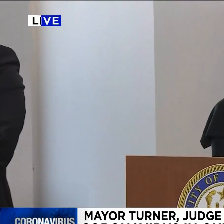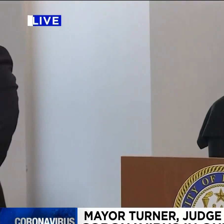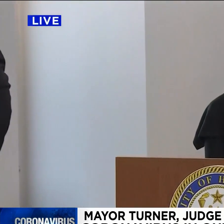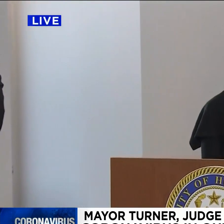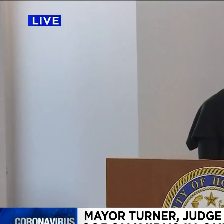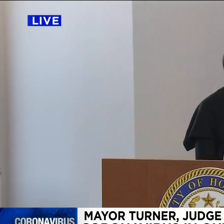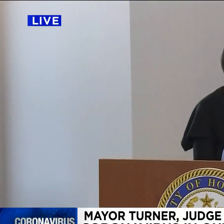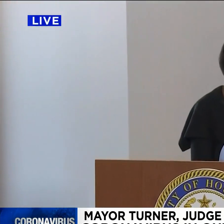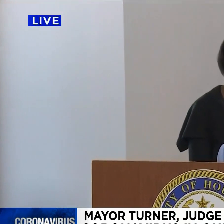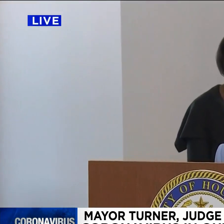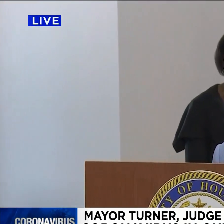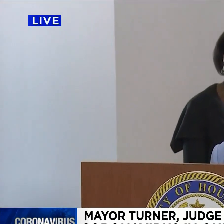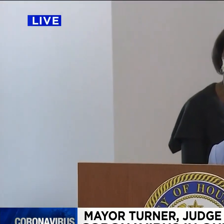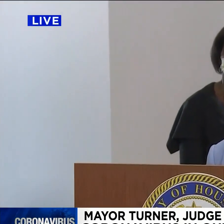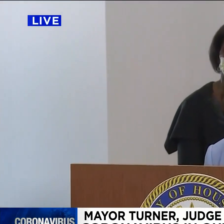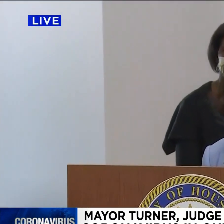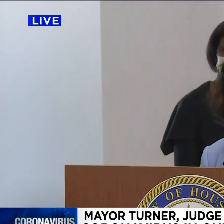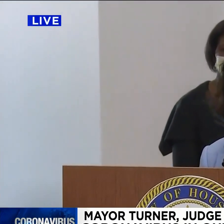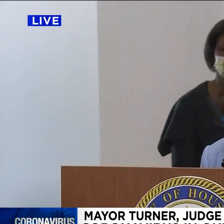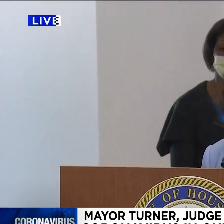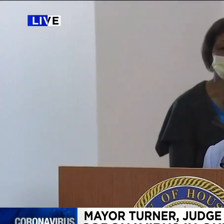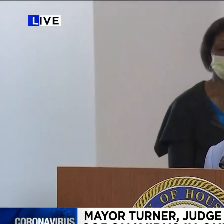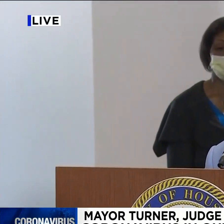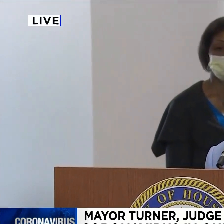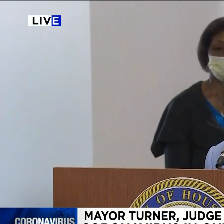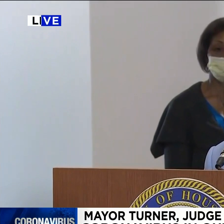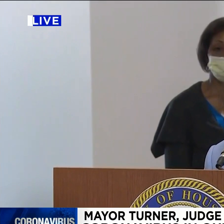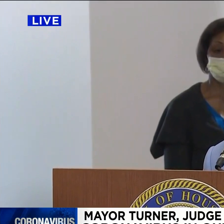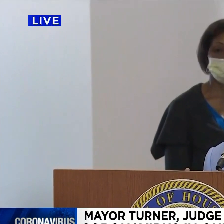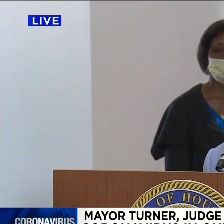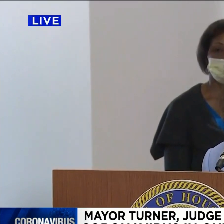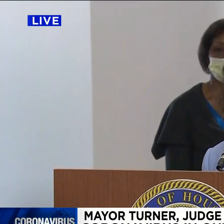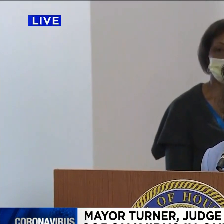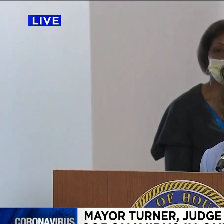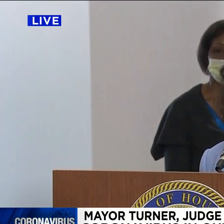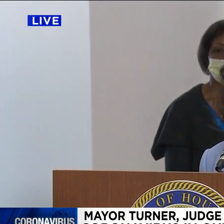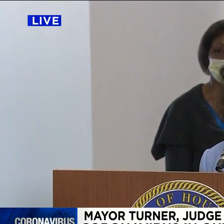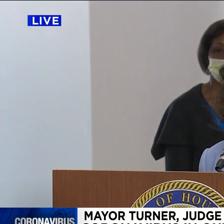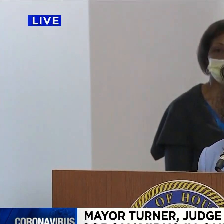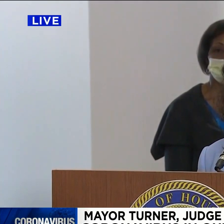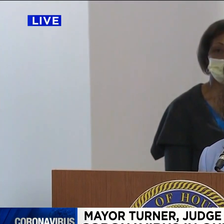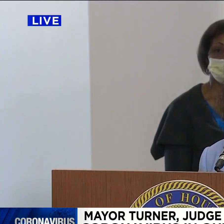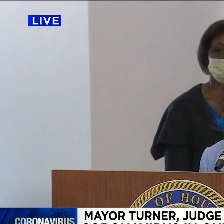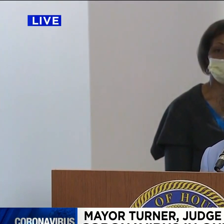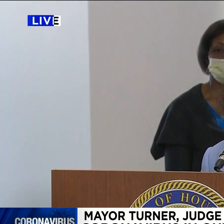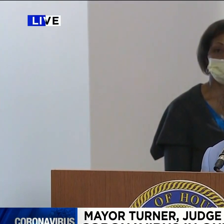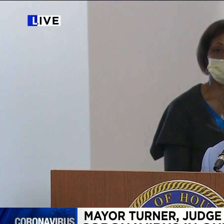challenging for these essential employees during this pandemic employees during this pandemic they they can also get financial support